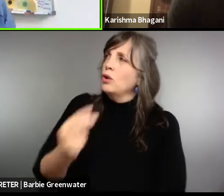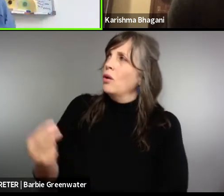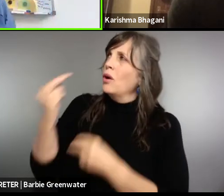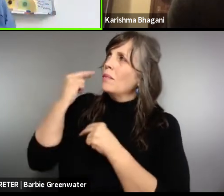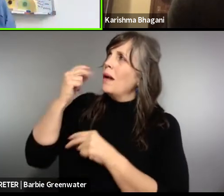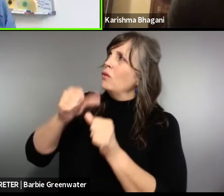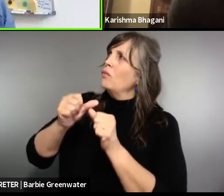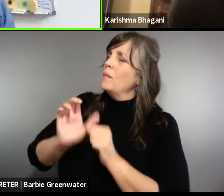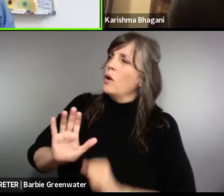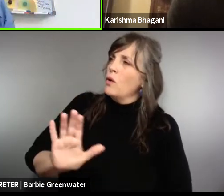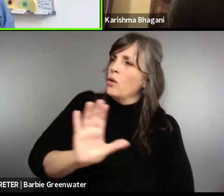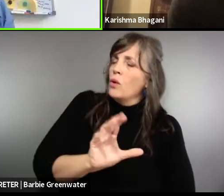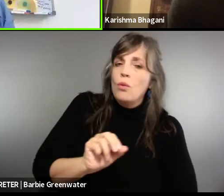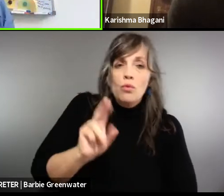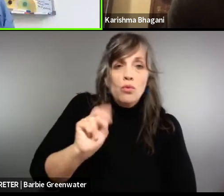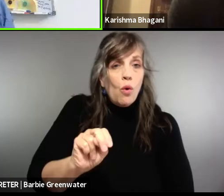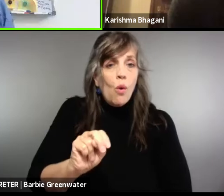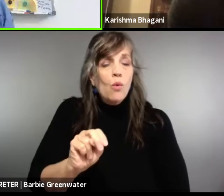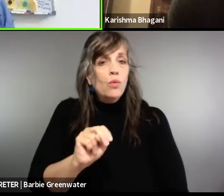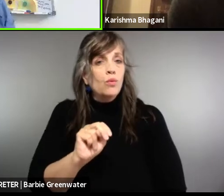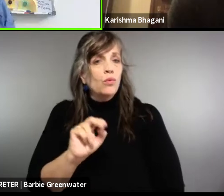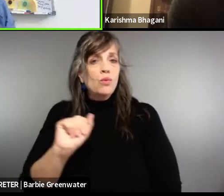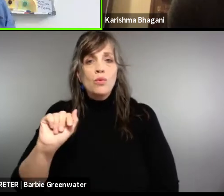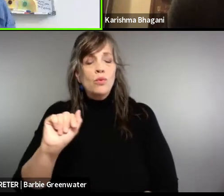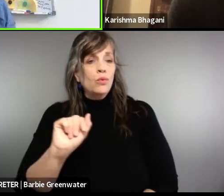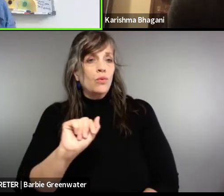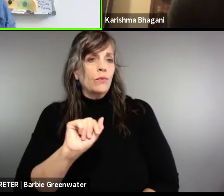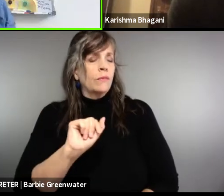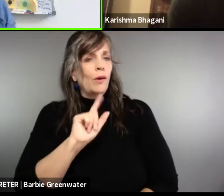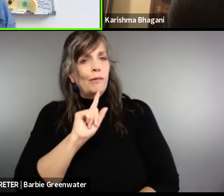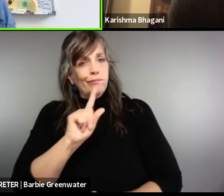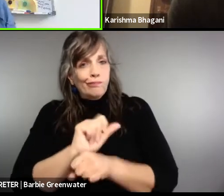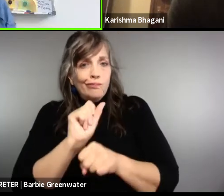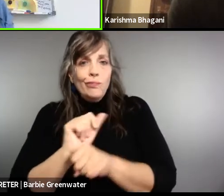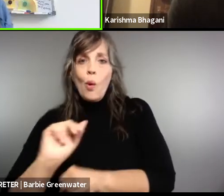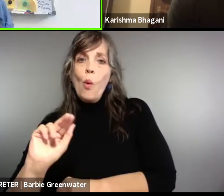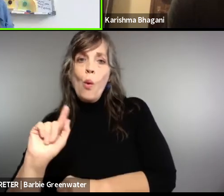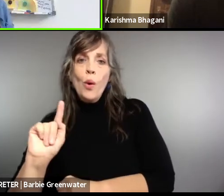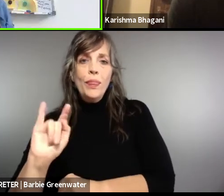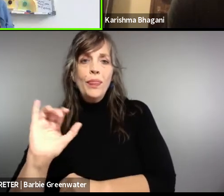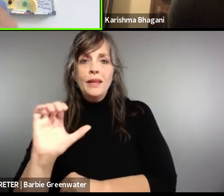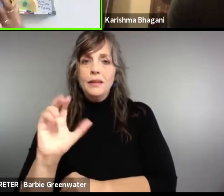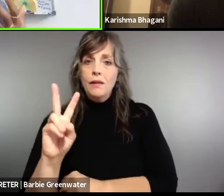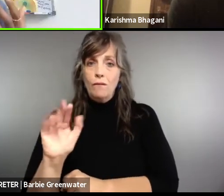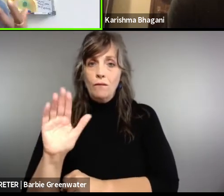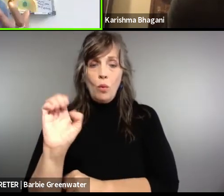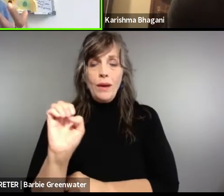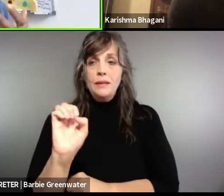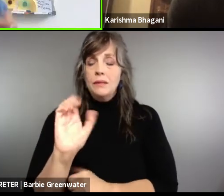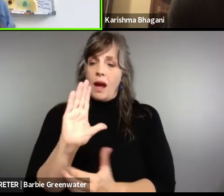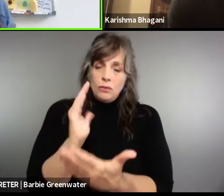to remember their authentic voice and to come with a program that they would have felt was very dynamic.